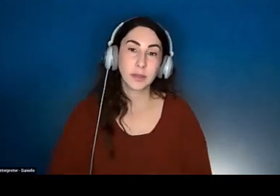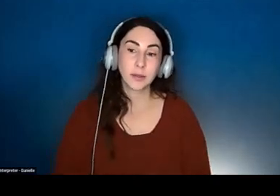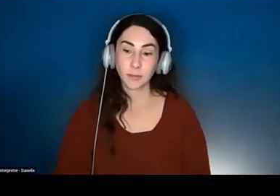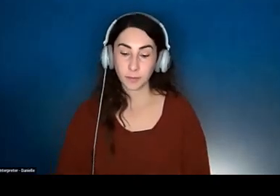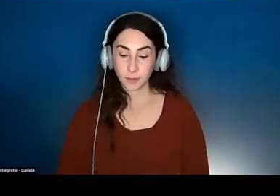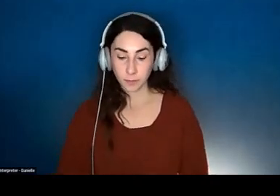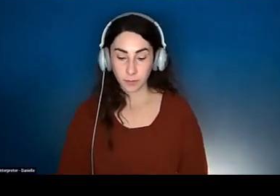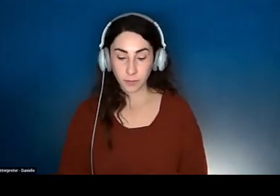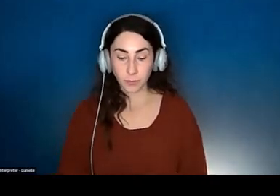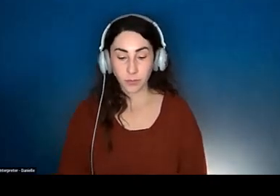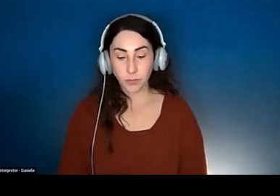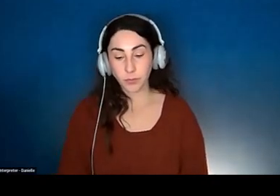Next slide. Okay.